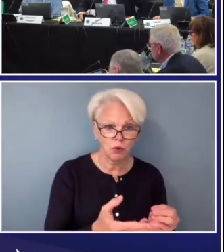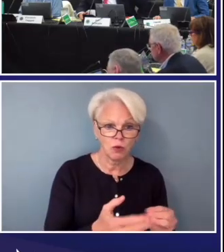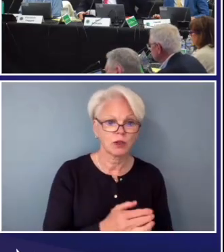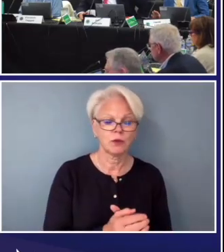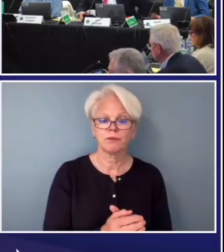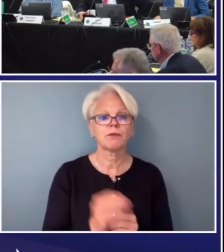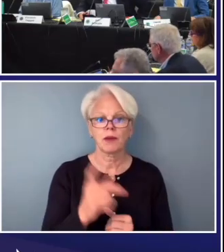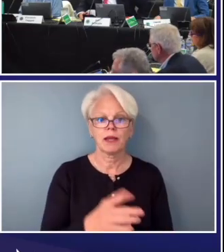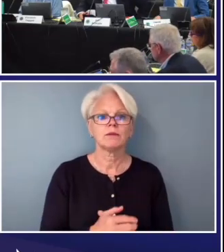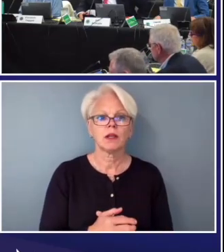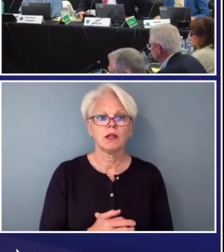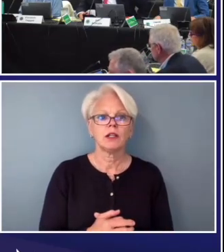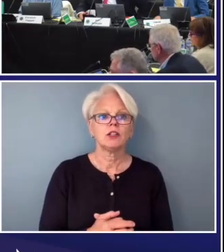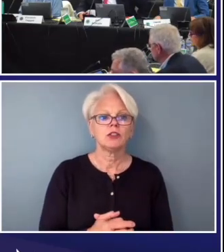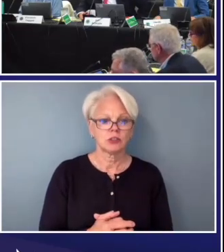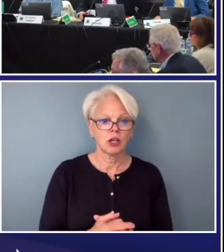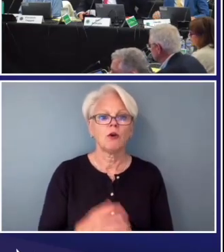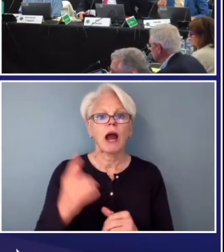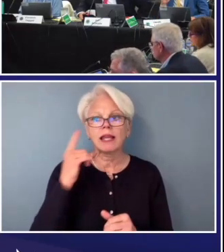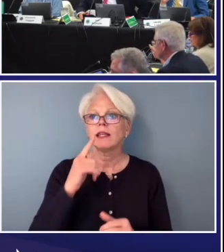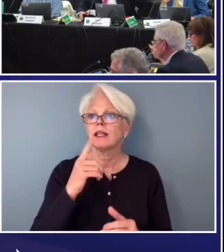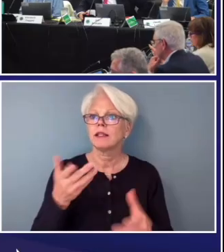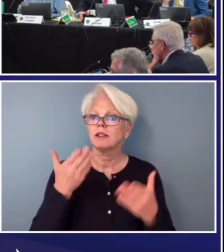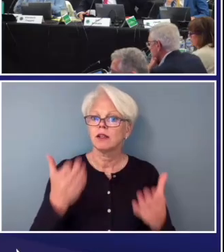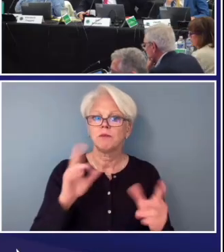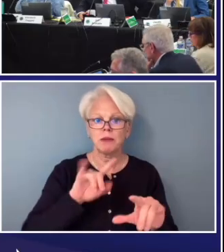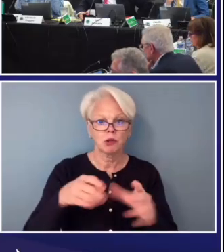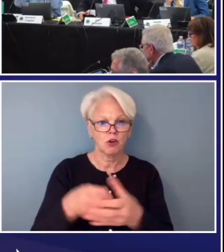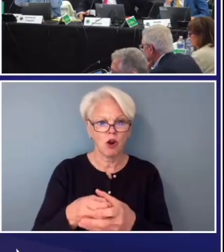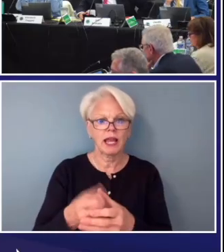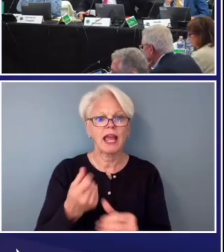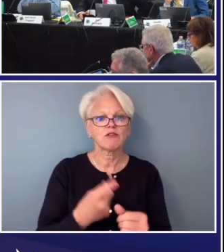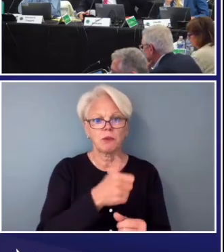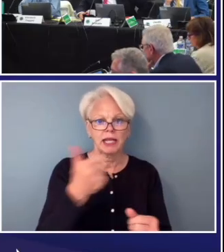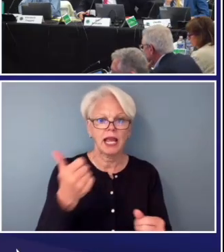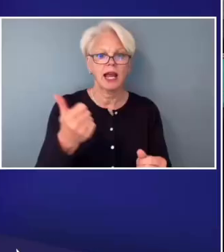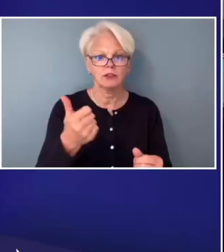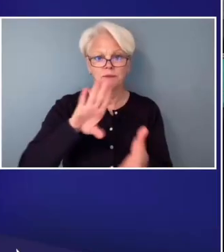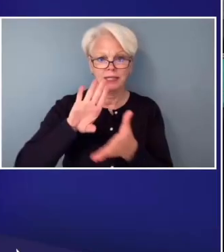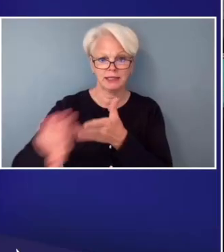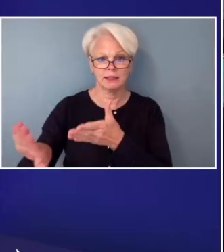So I believe the suggestion was to have folks caucus and everybody else would be dismissed and we would adjourn for the day formally.